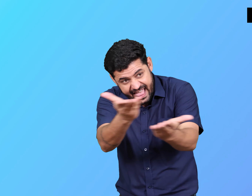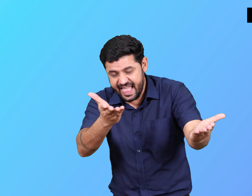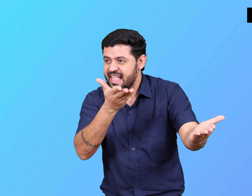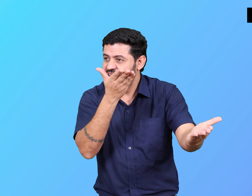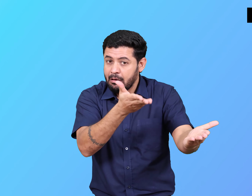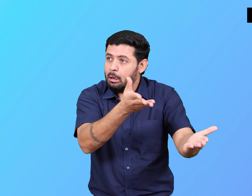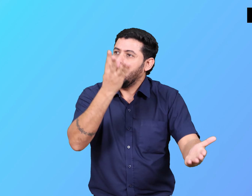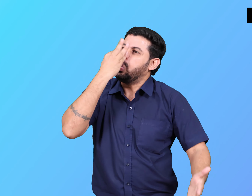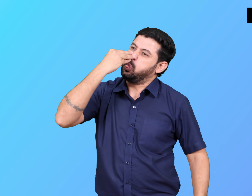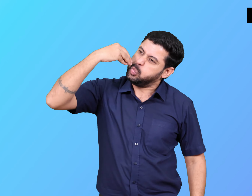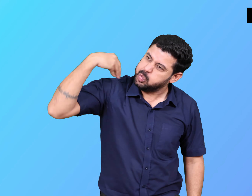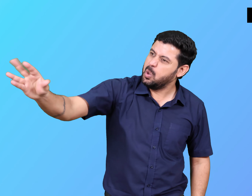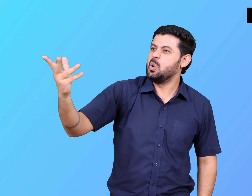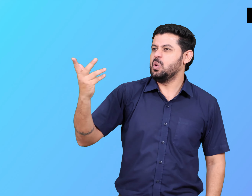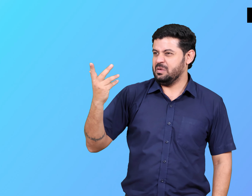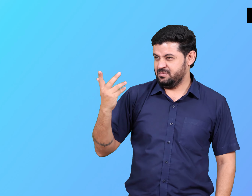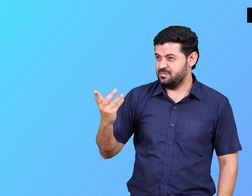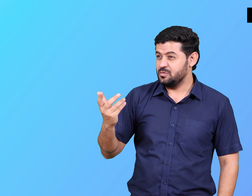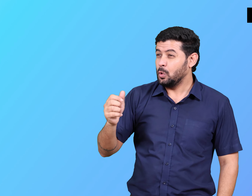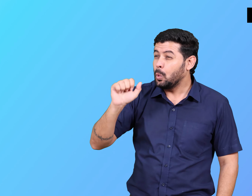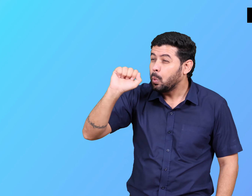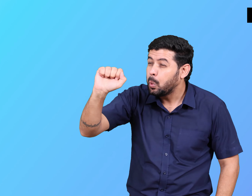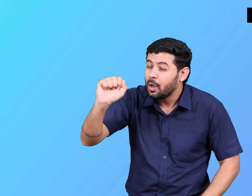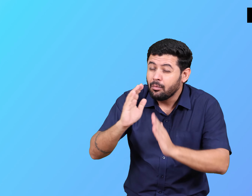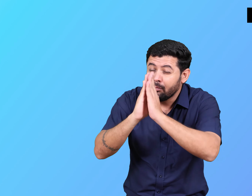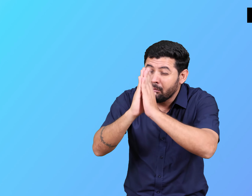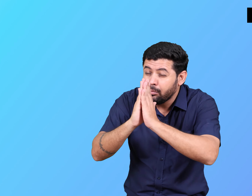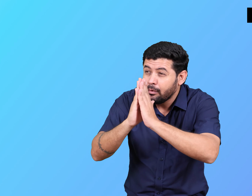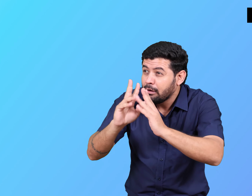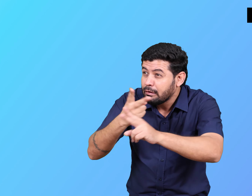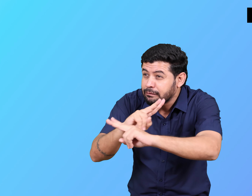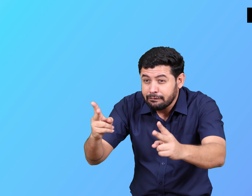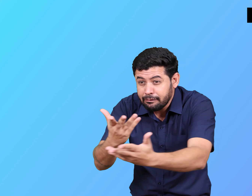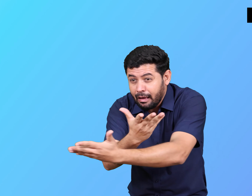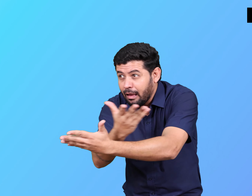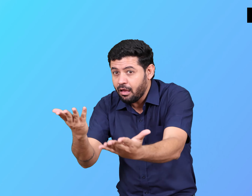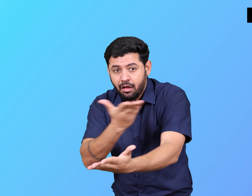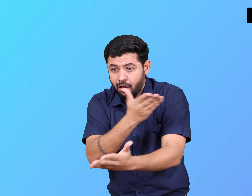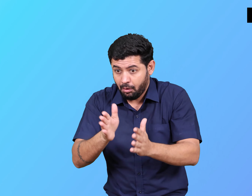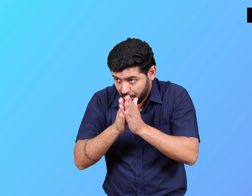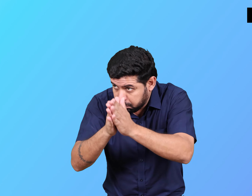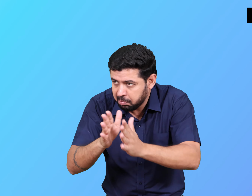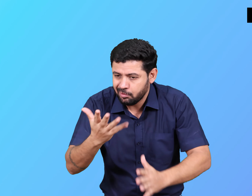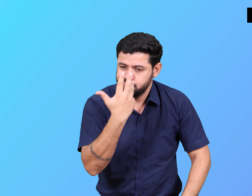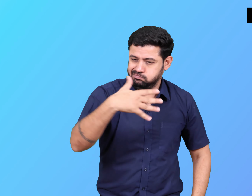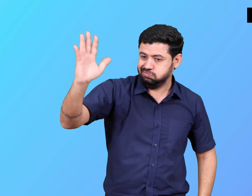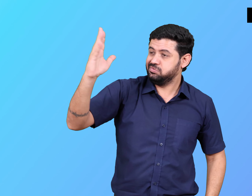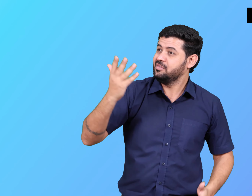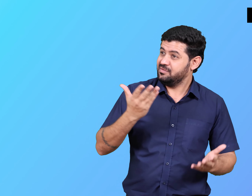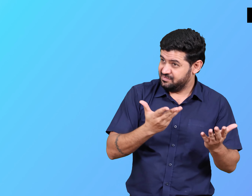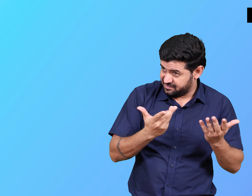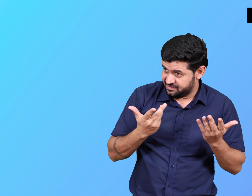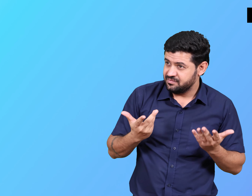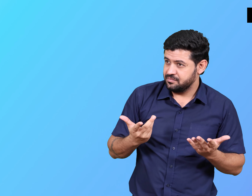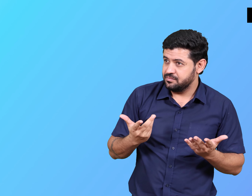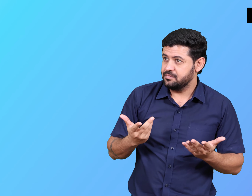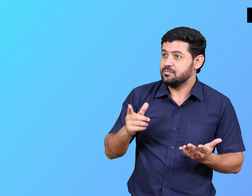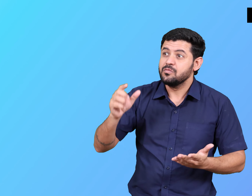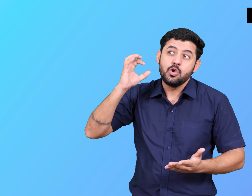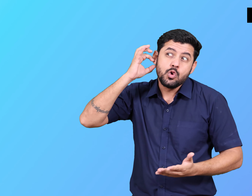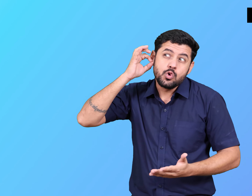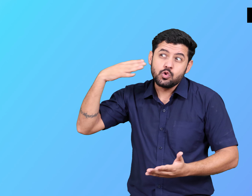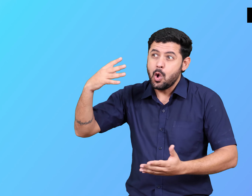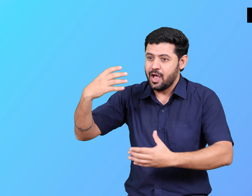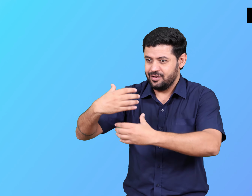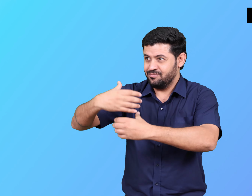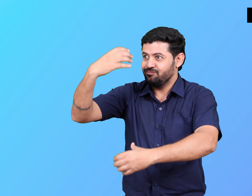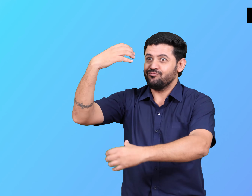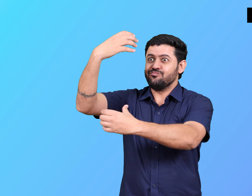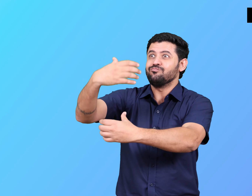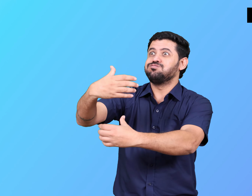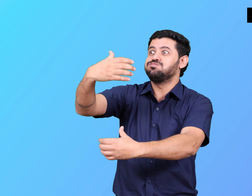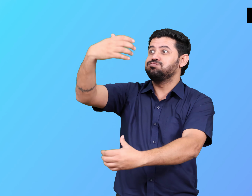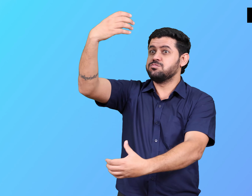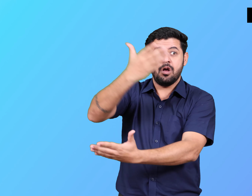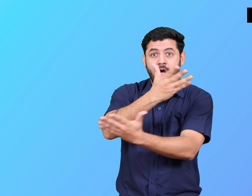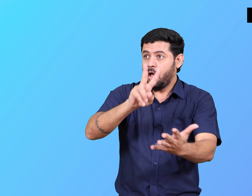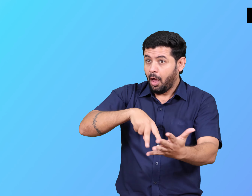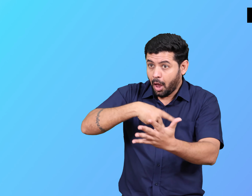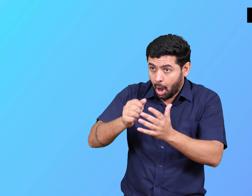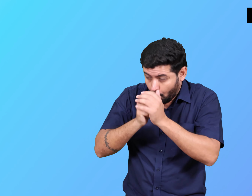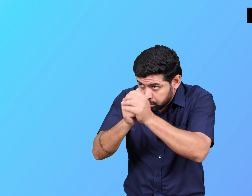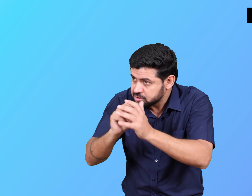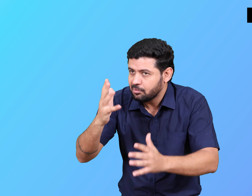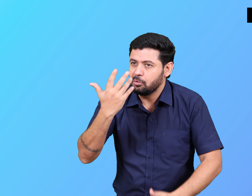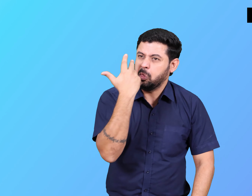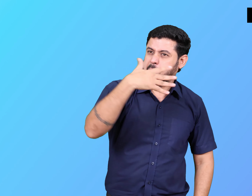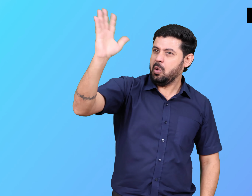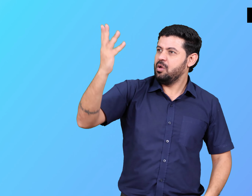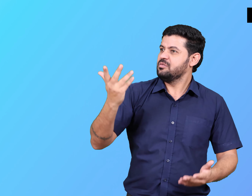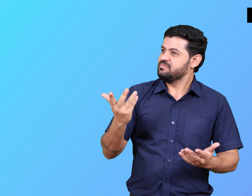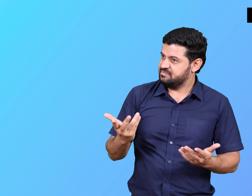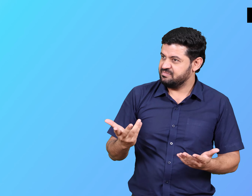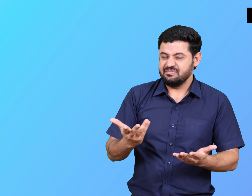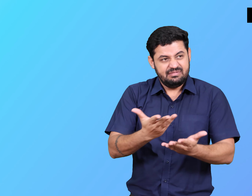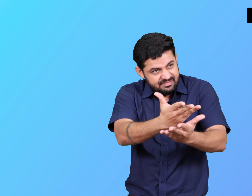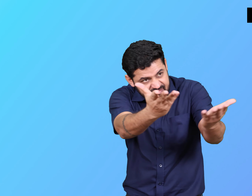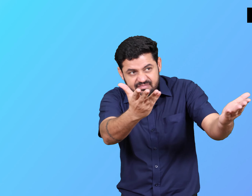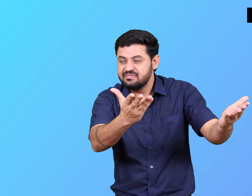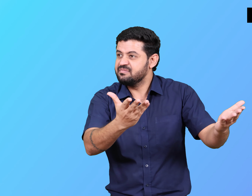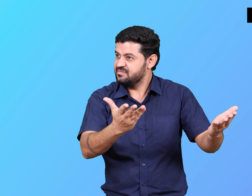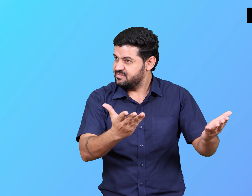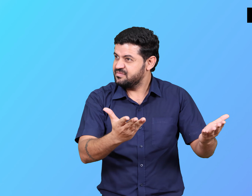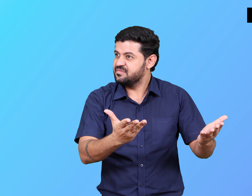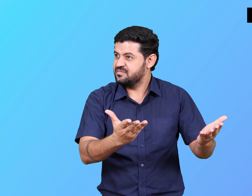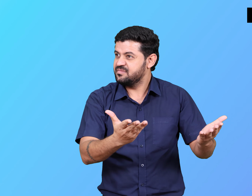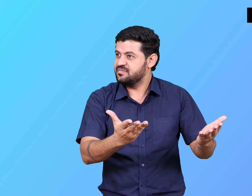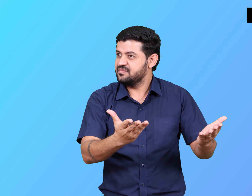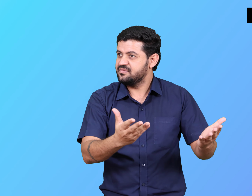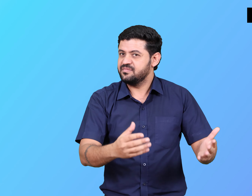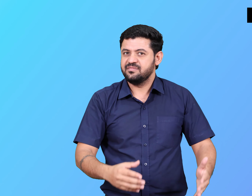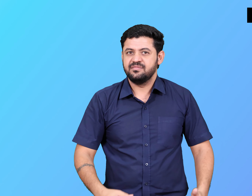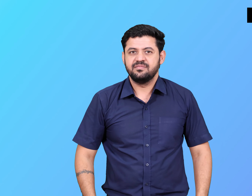These men have ignored your order. They don’t worship your gods, and they didn’t bow down to worship the gold idol you set up.”